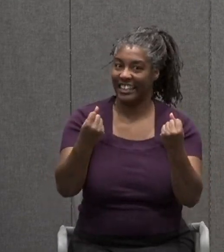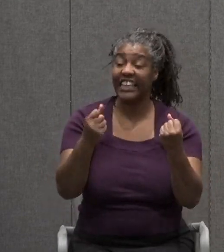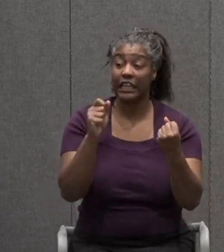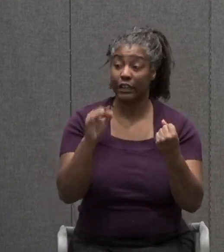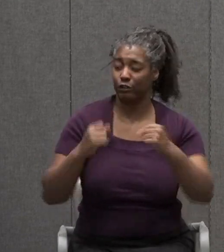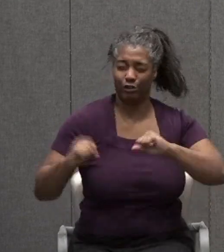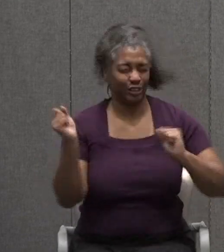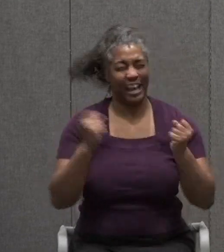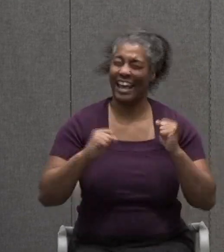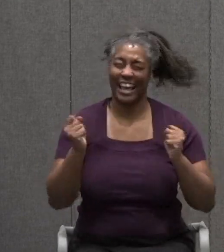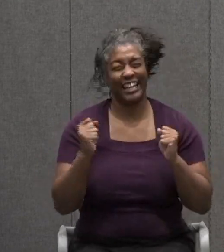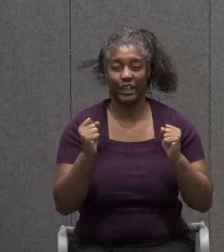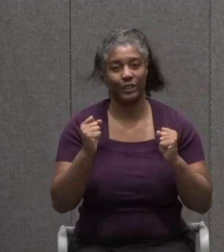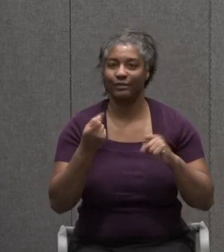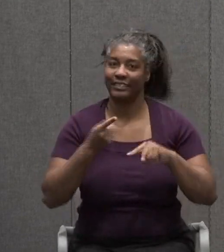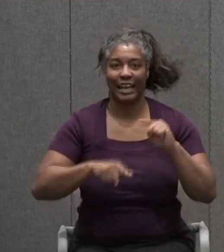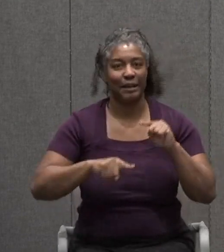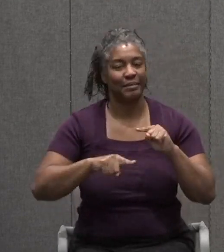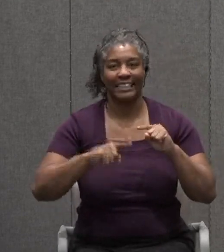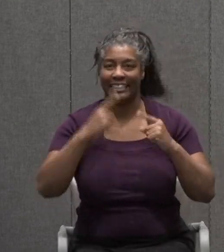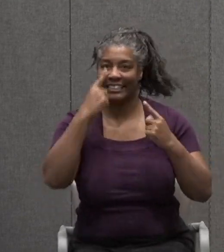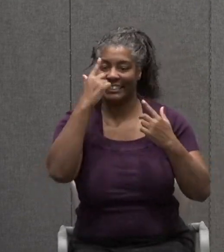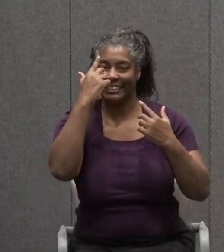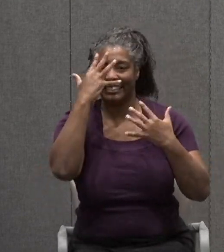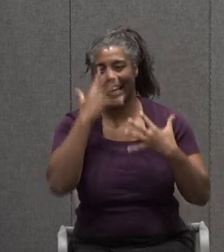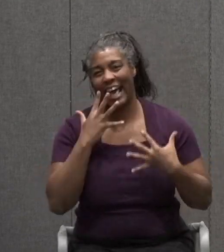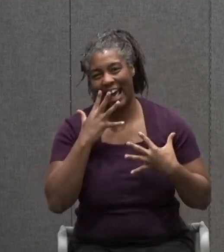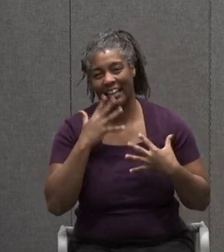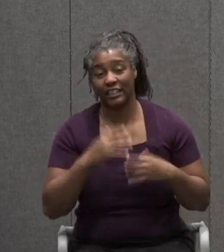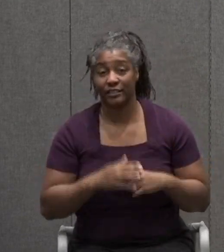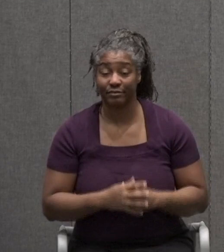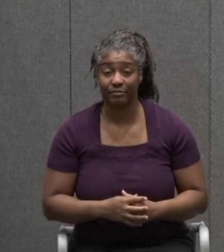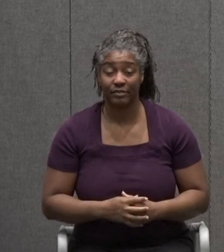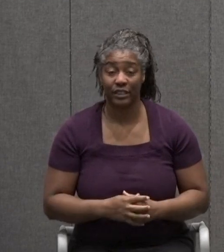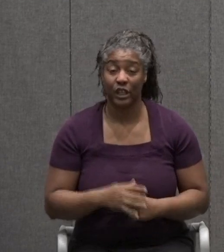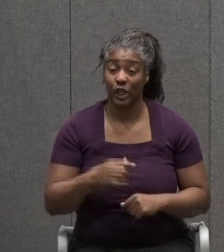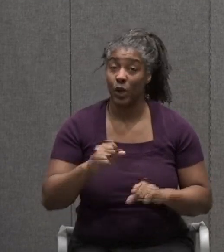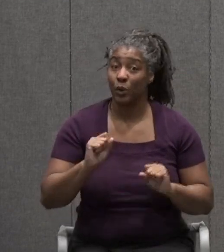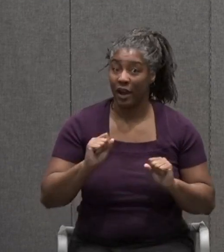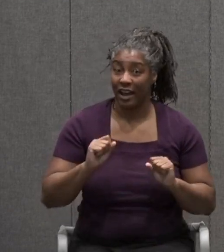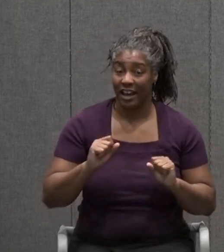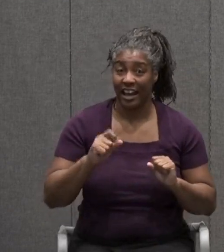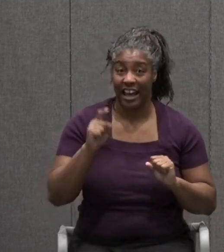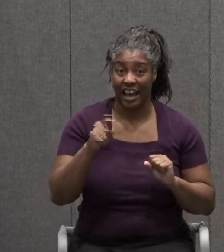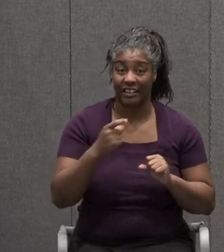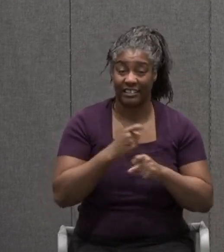if you add some yoga. - Dude You've got to be kidding around. This is how we do it.